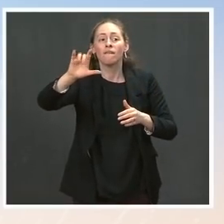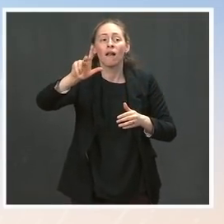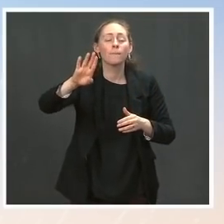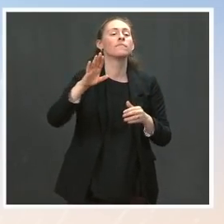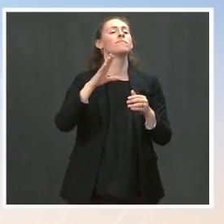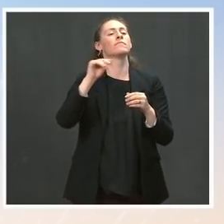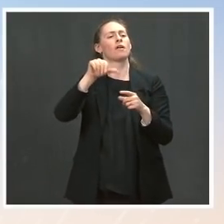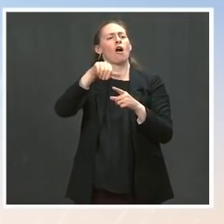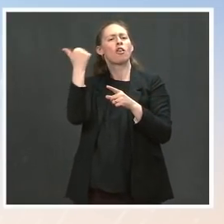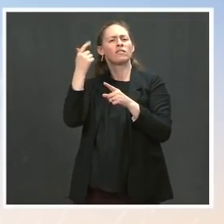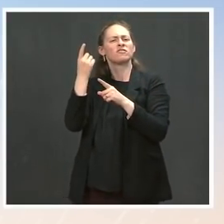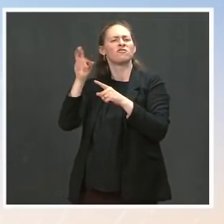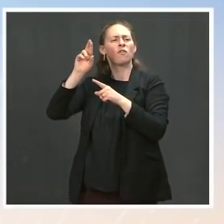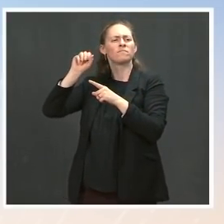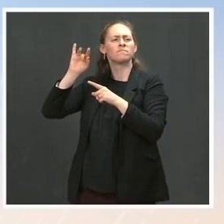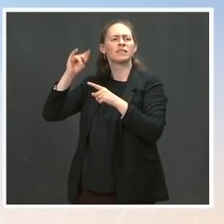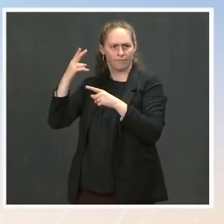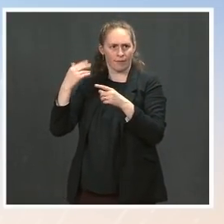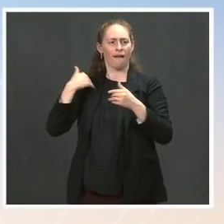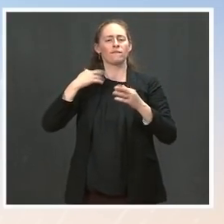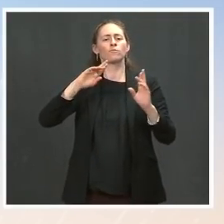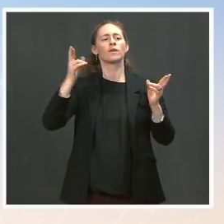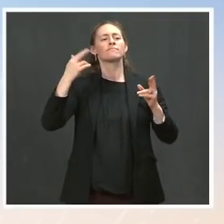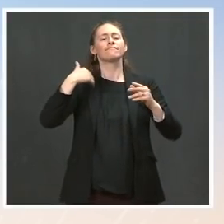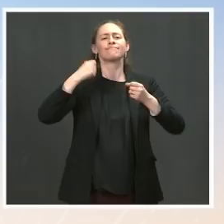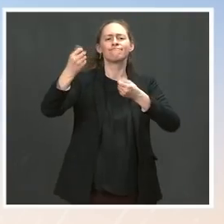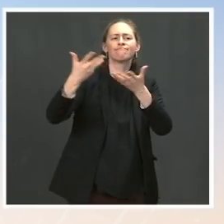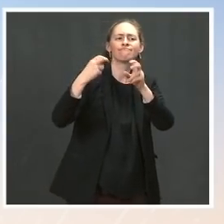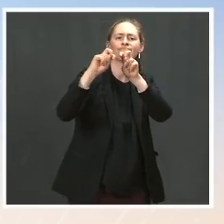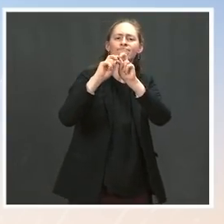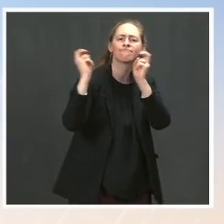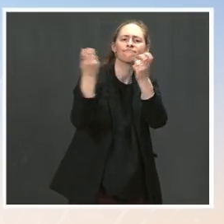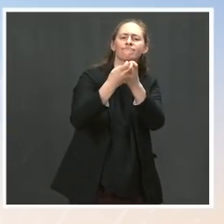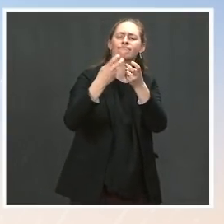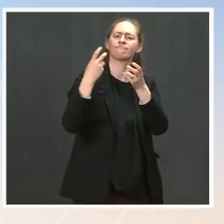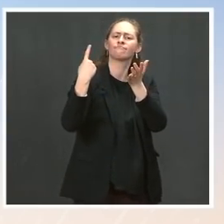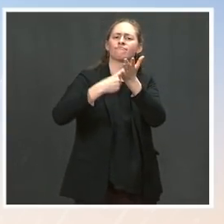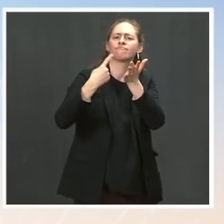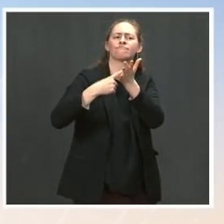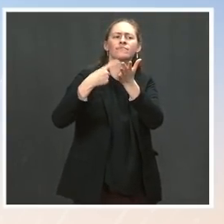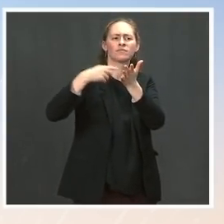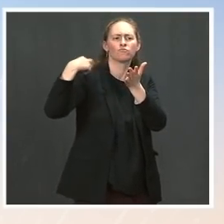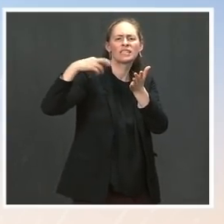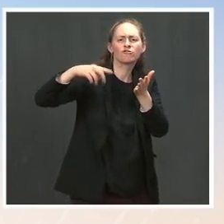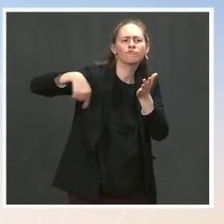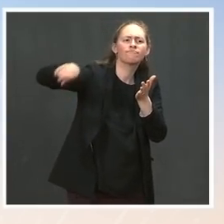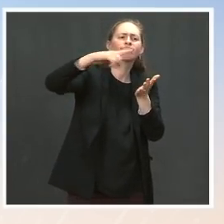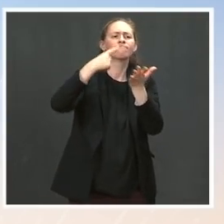We're also looking for -- we've run PSAs on "The Deadliest Catch." We're engaged with NASCAR and Country Music TV.